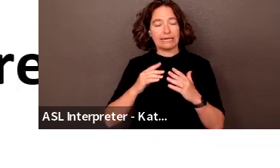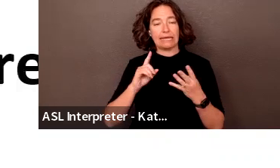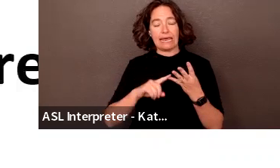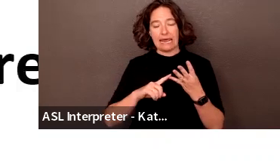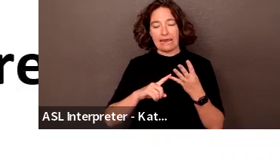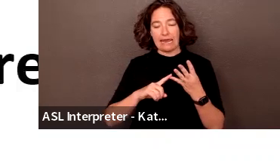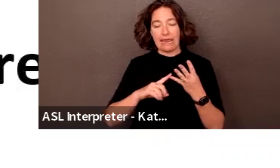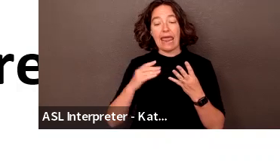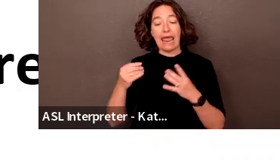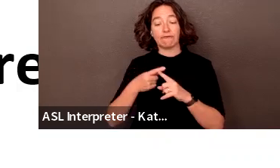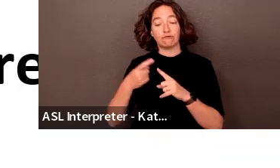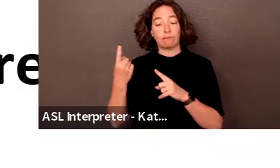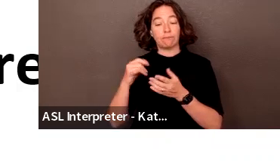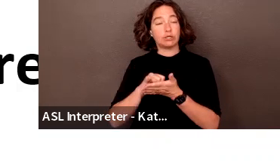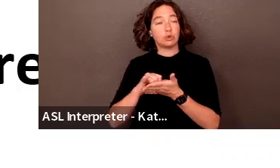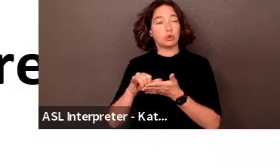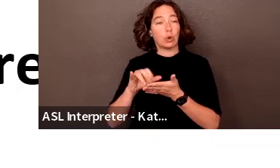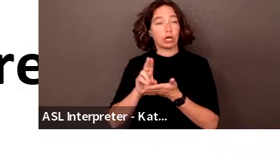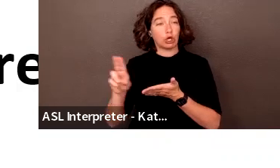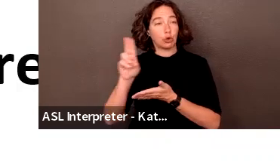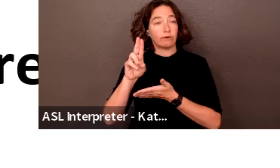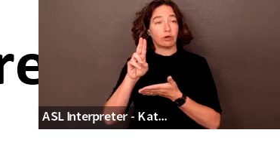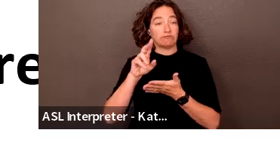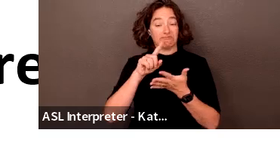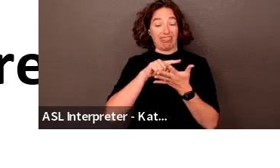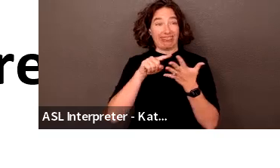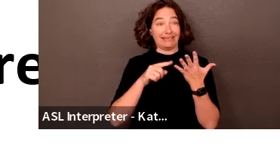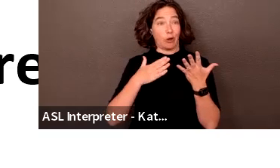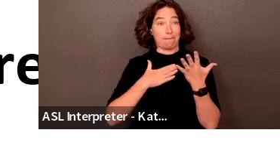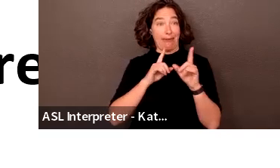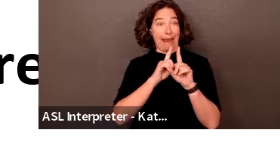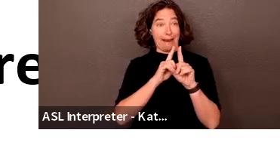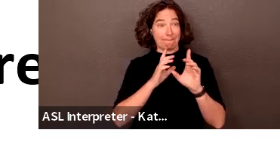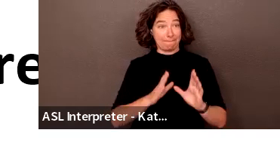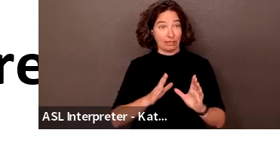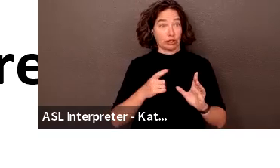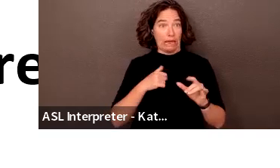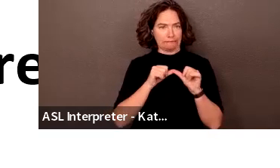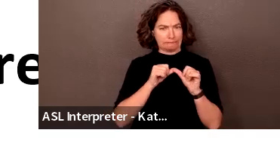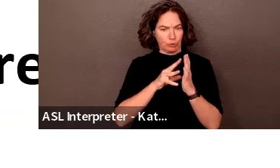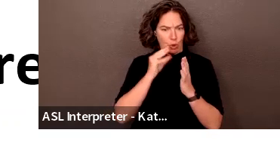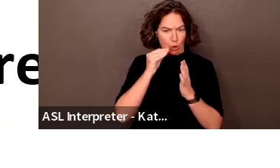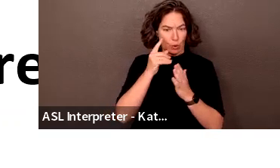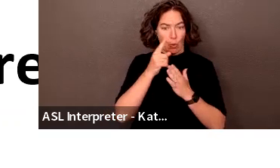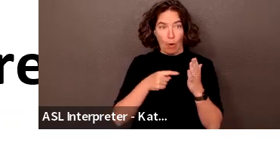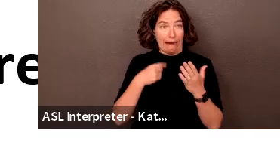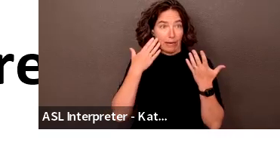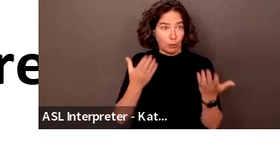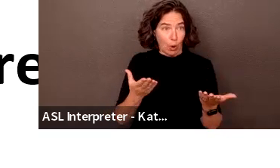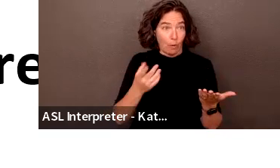and, of course, why we are here today, we have June Kailes. We have Melissa